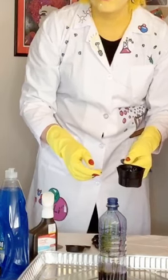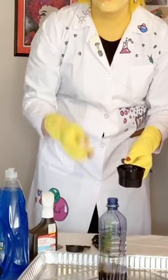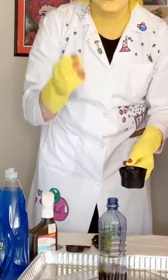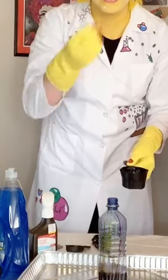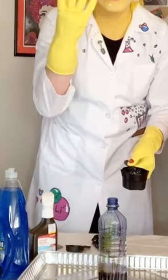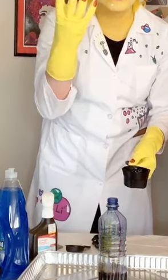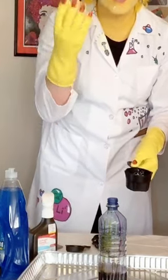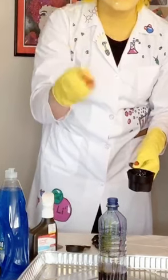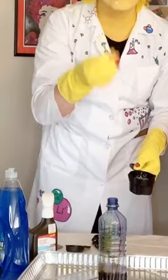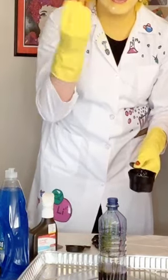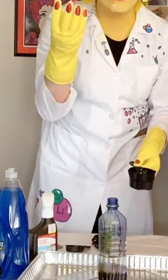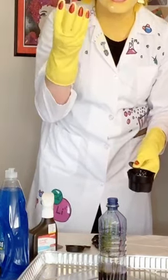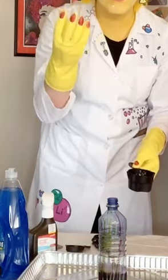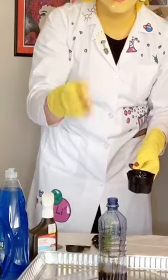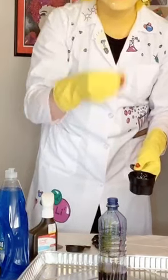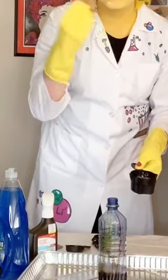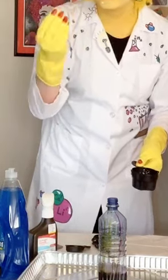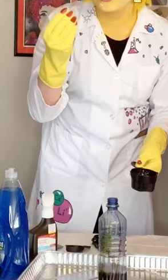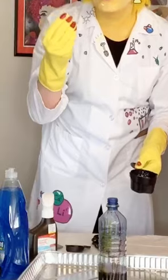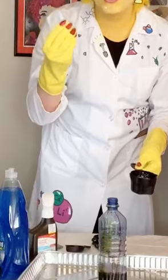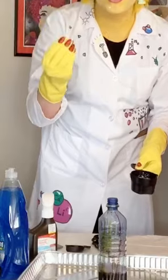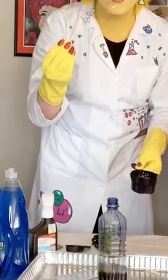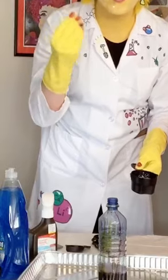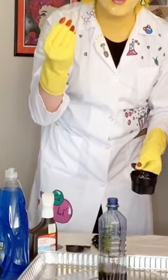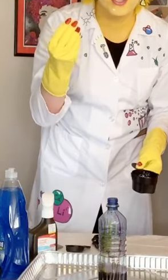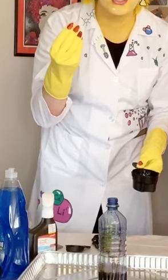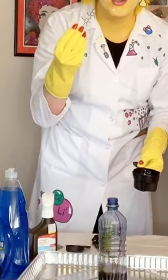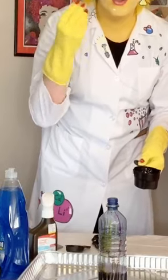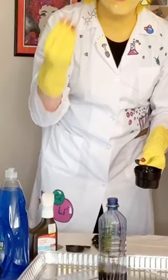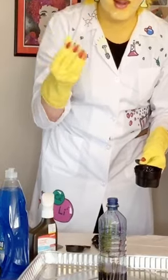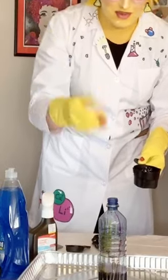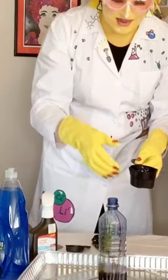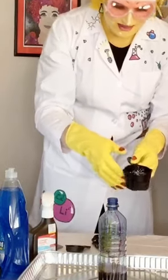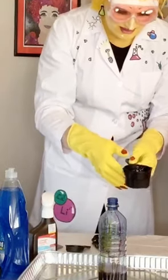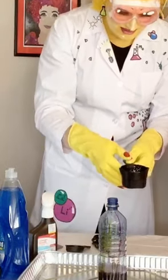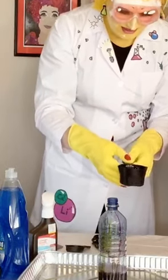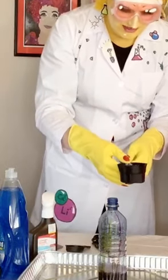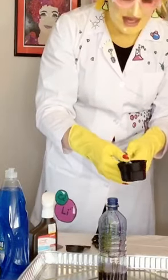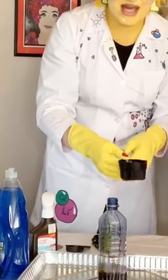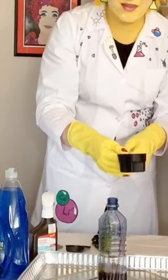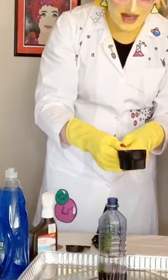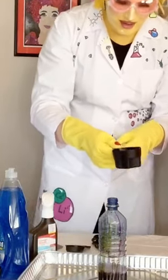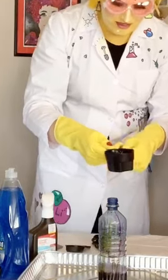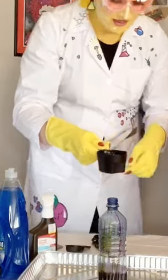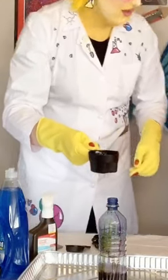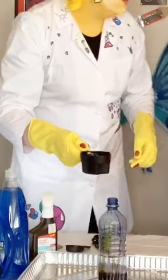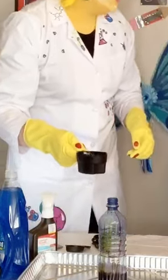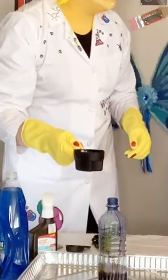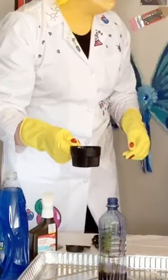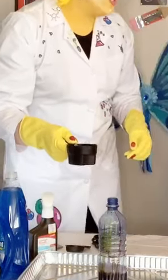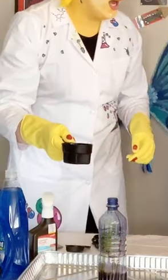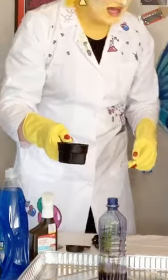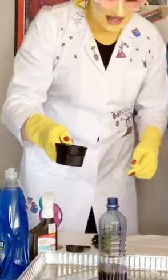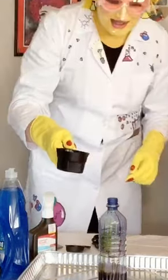or make air escape, and then the air escape is going to stir up the dish soap and make a bunch of bubbles. Ready? Here we go! In three,